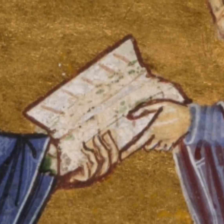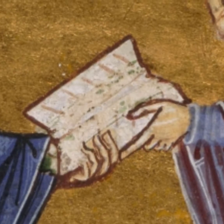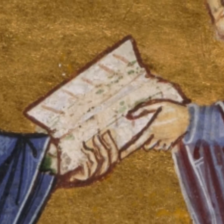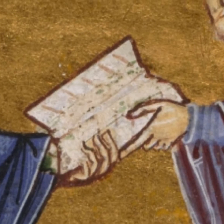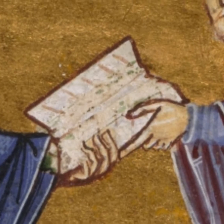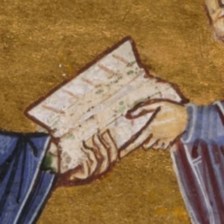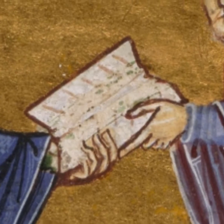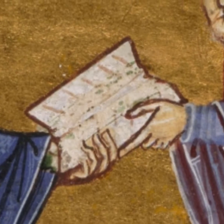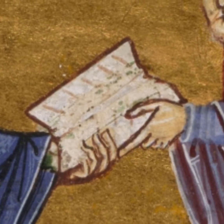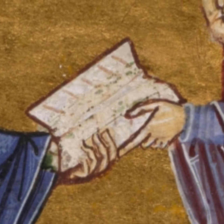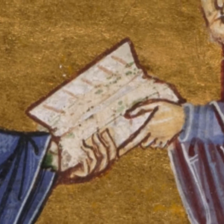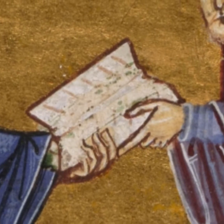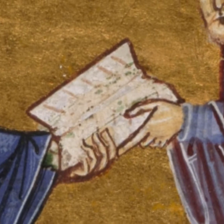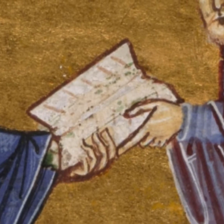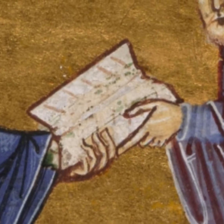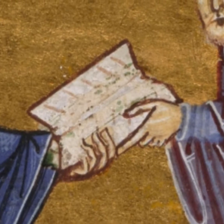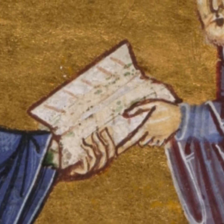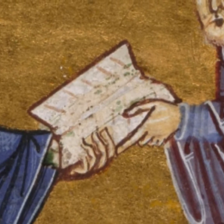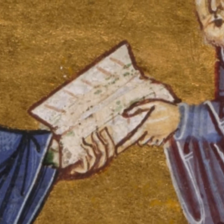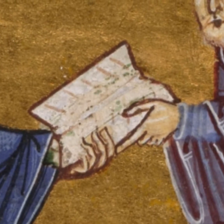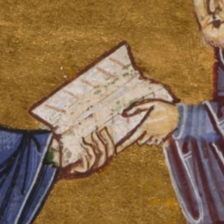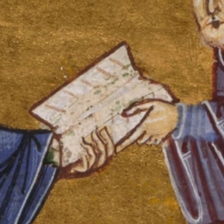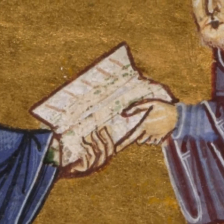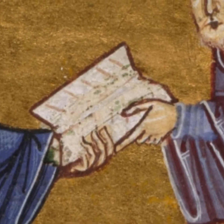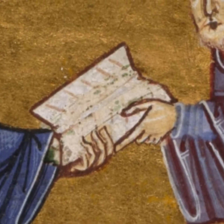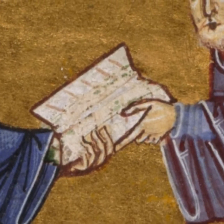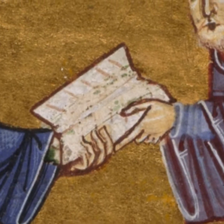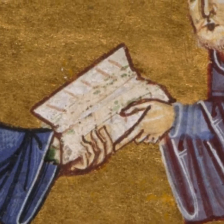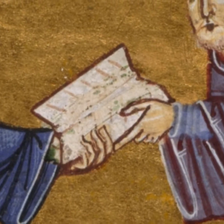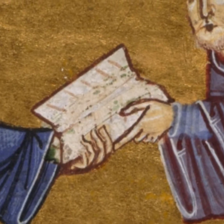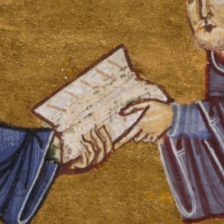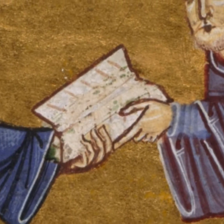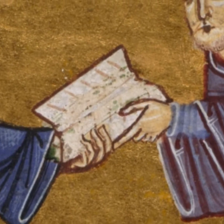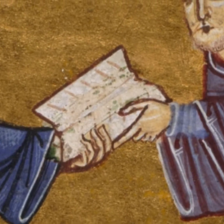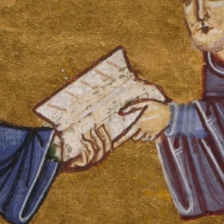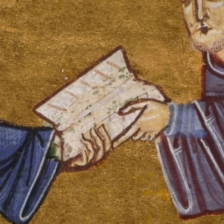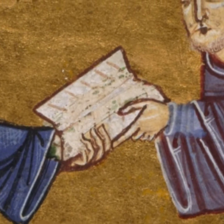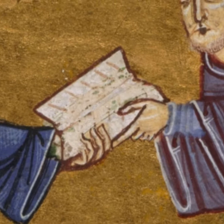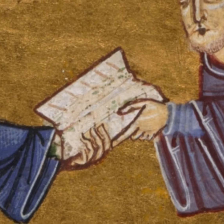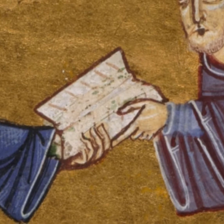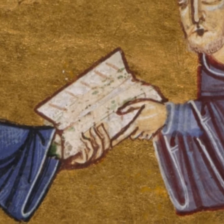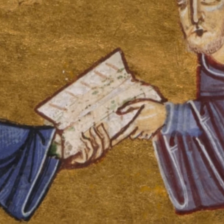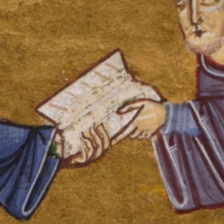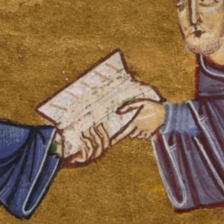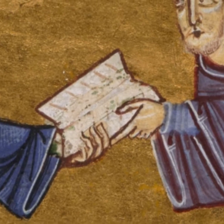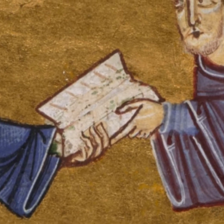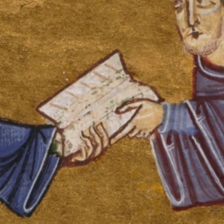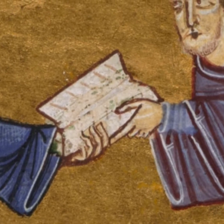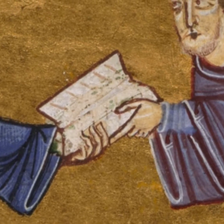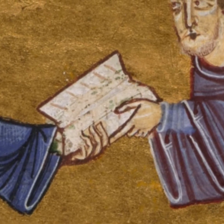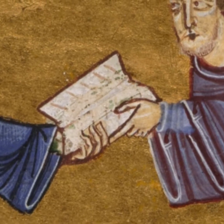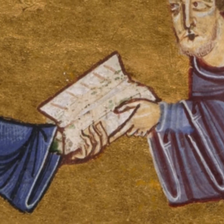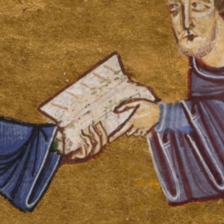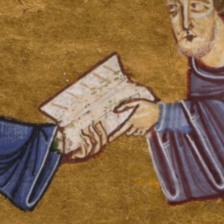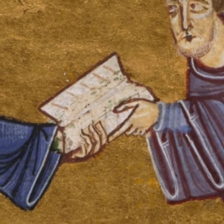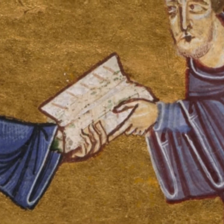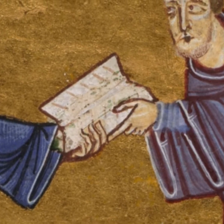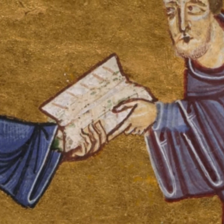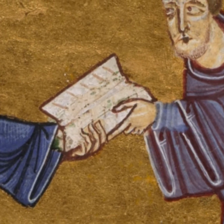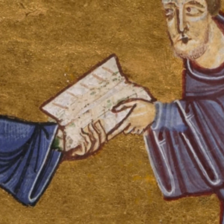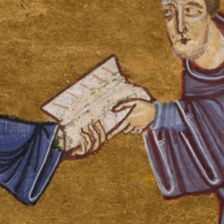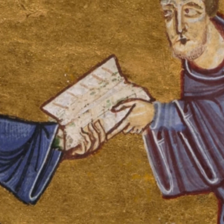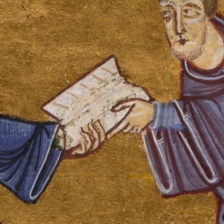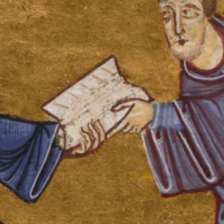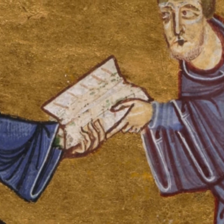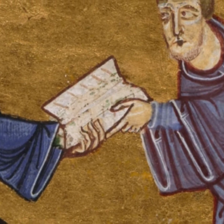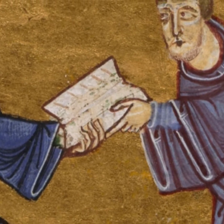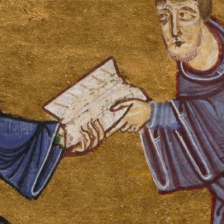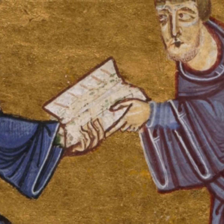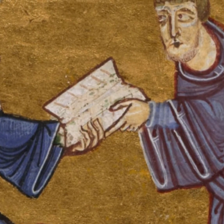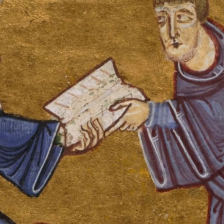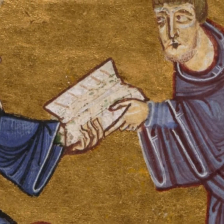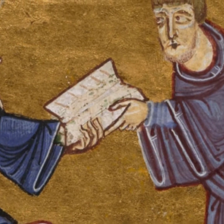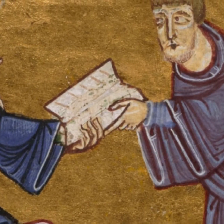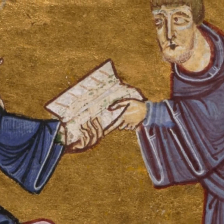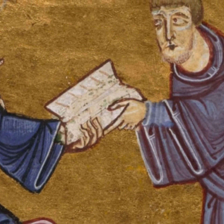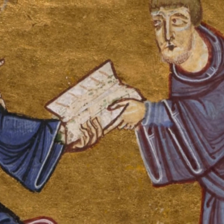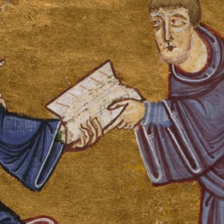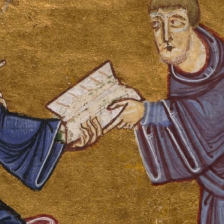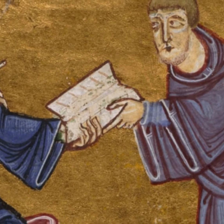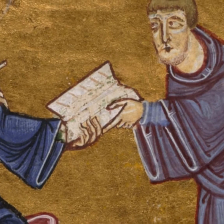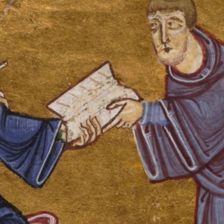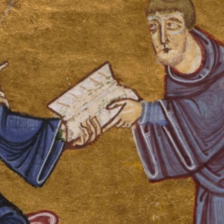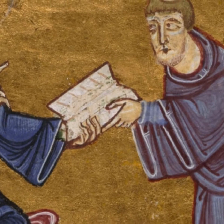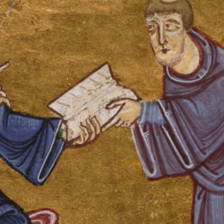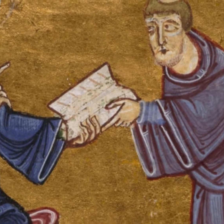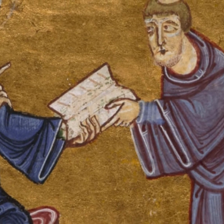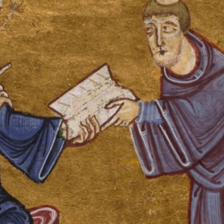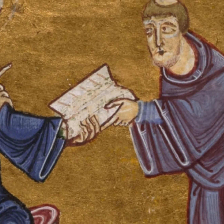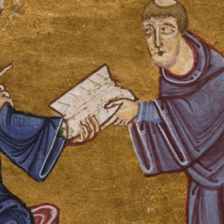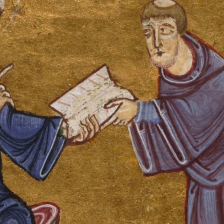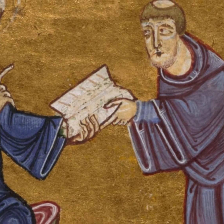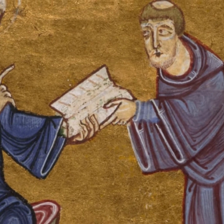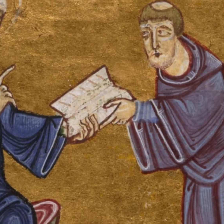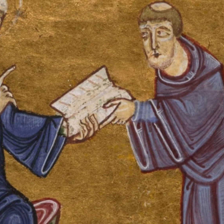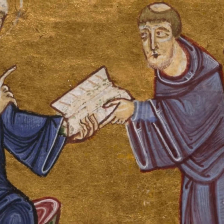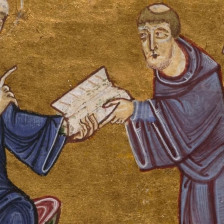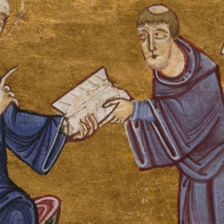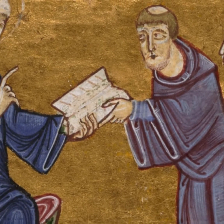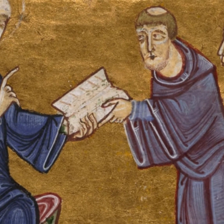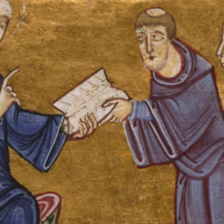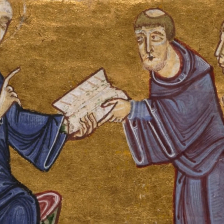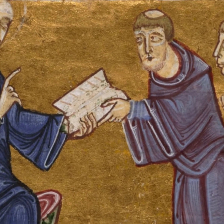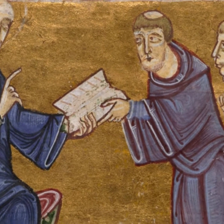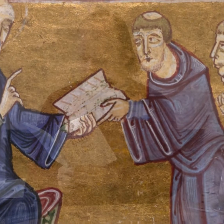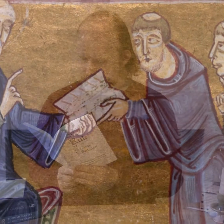and, following the religious reform of the 10th century, the Regula Sancti Benedicti, or Rule of Saint Benedict became the guiding tenets of British Monasticism.